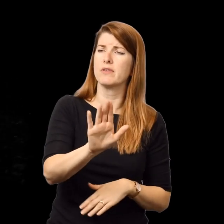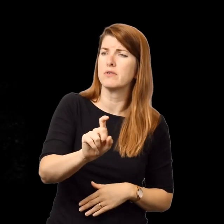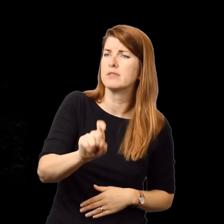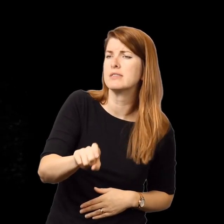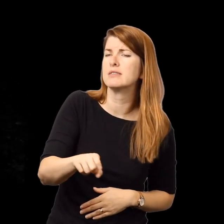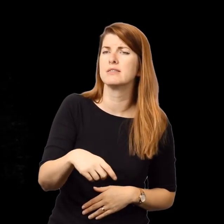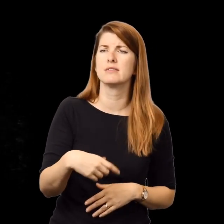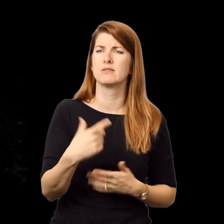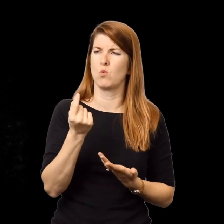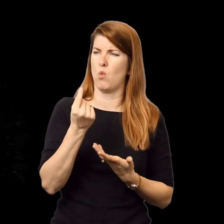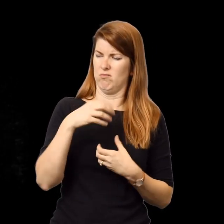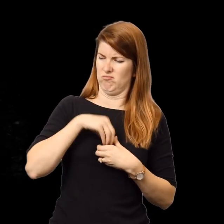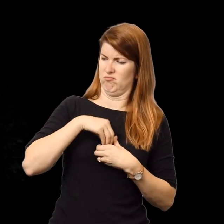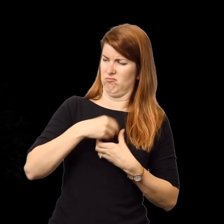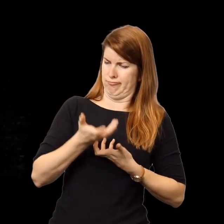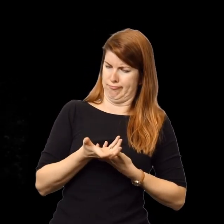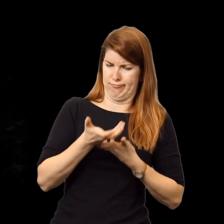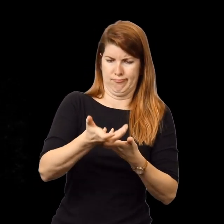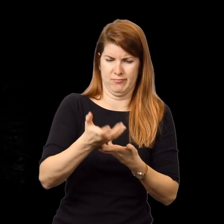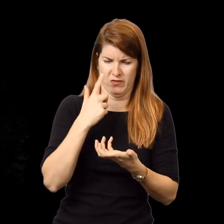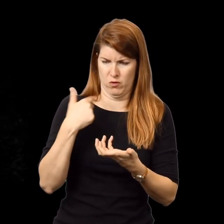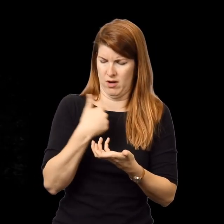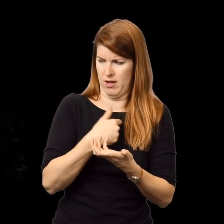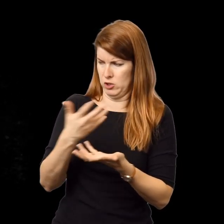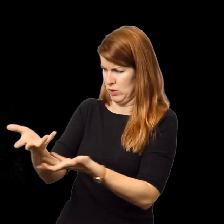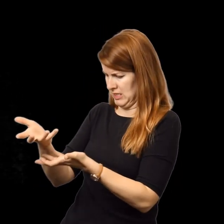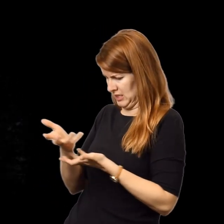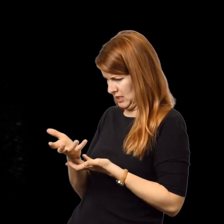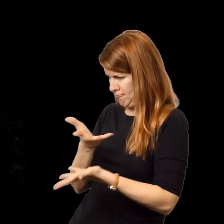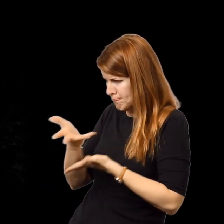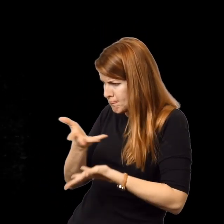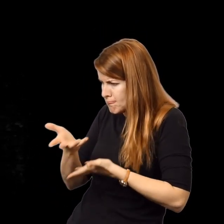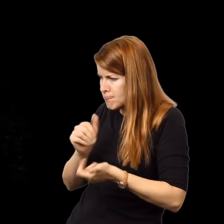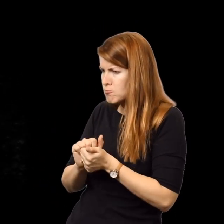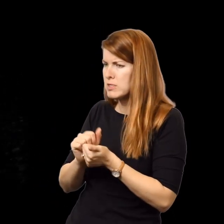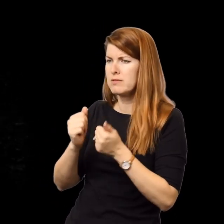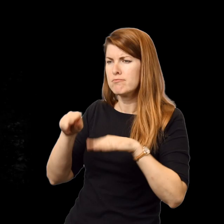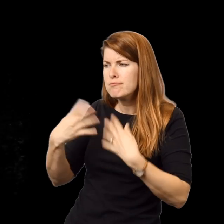and what they bring to us in terms of us as service providers or parents,